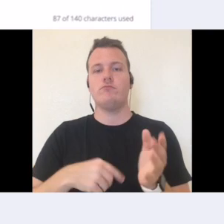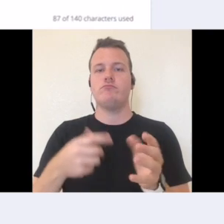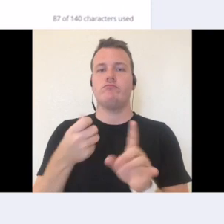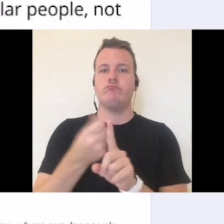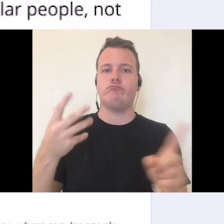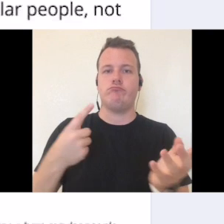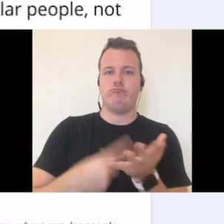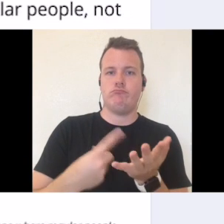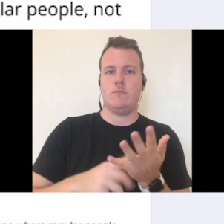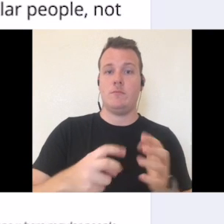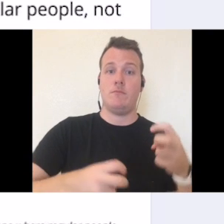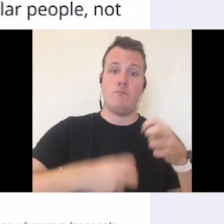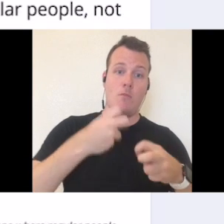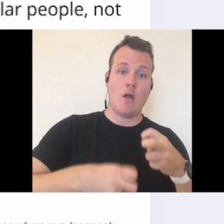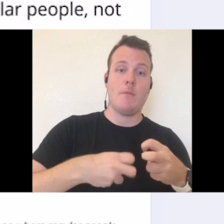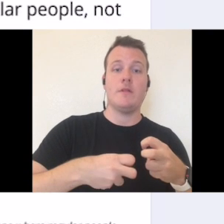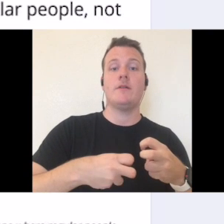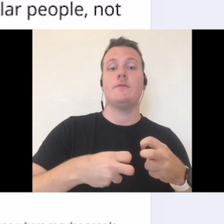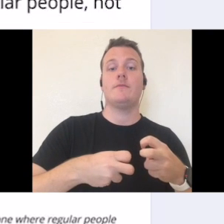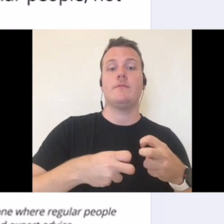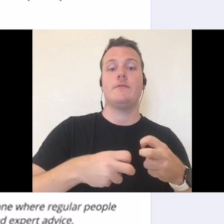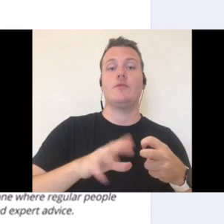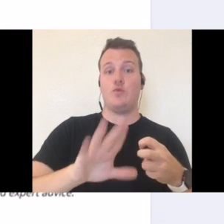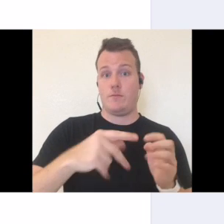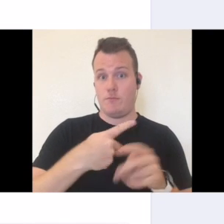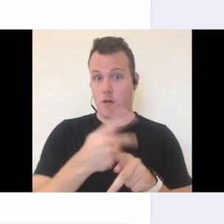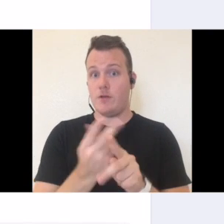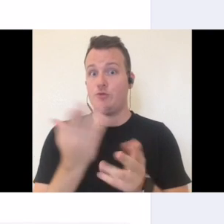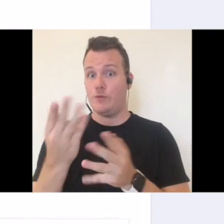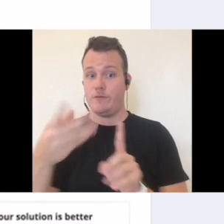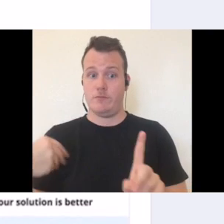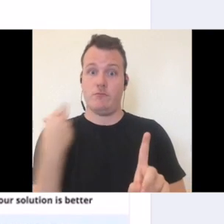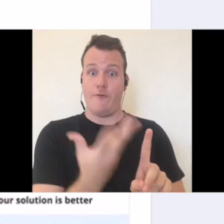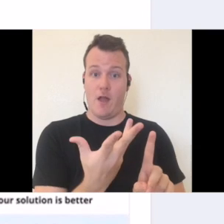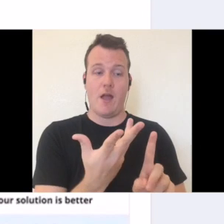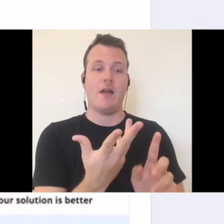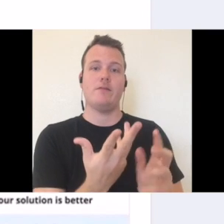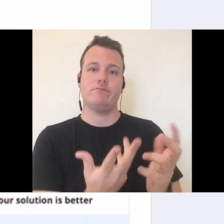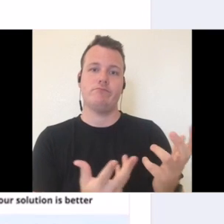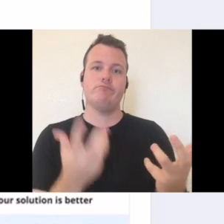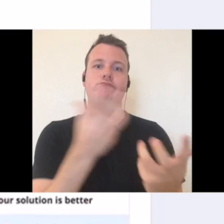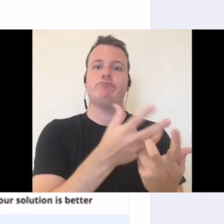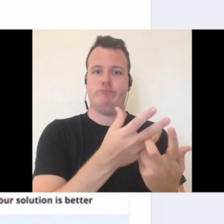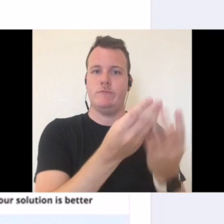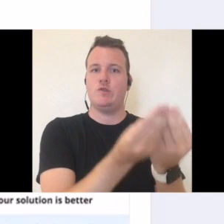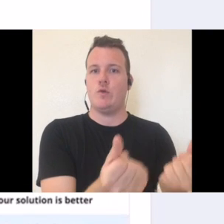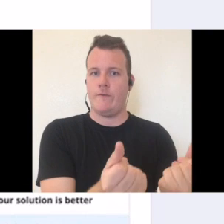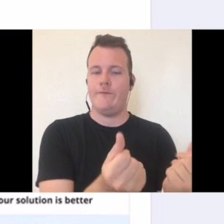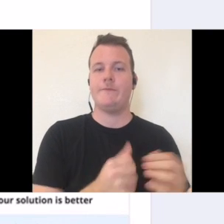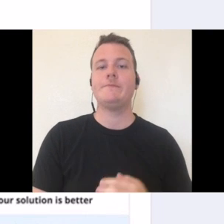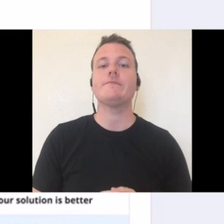section, you have the chance to talk about the problem that your product or service is going to solve and how it's gonna solve that